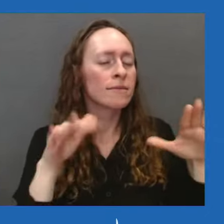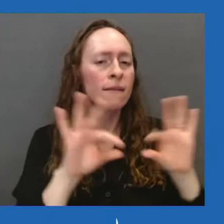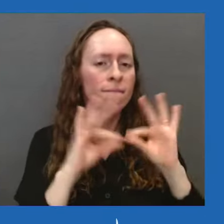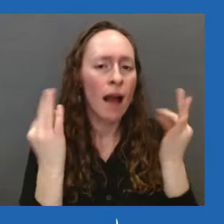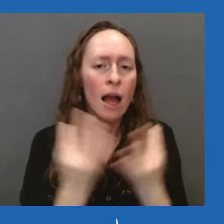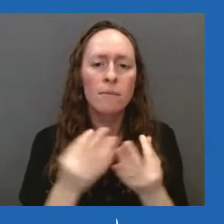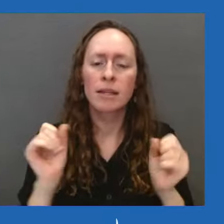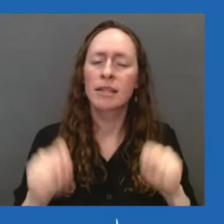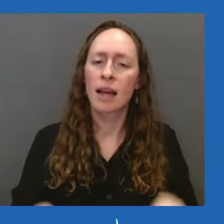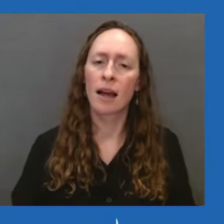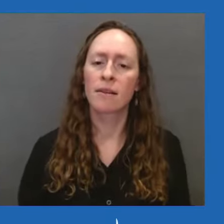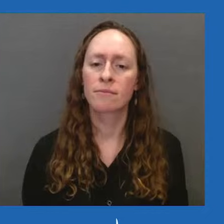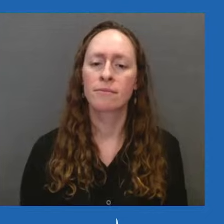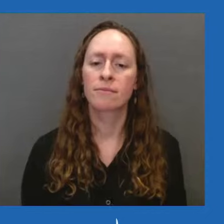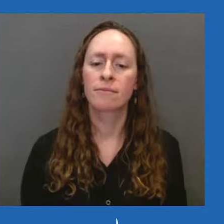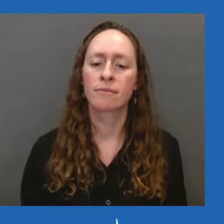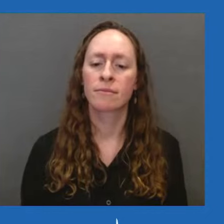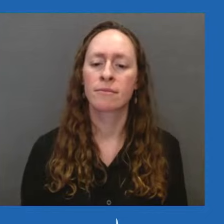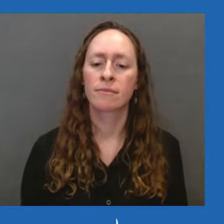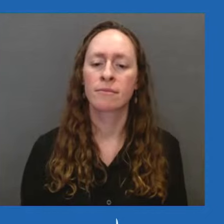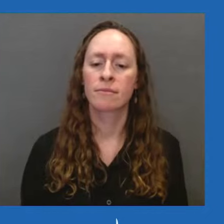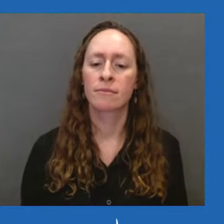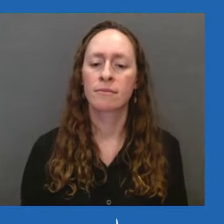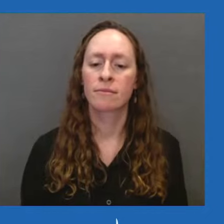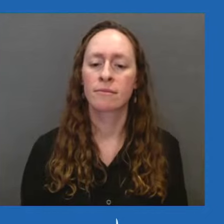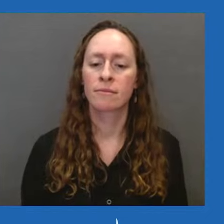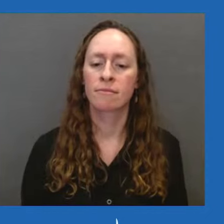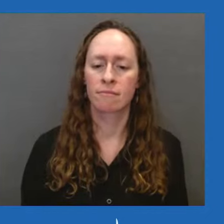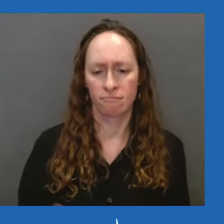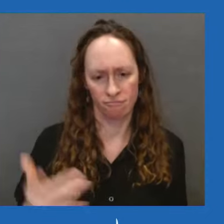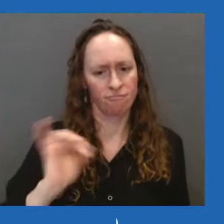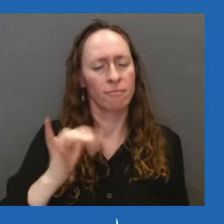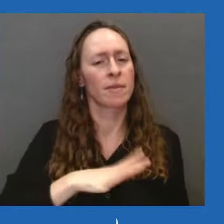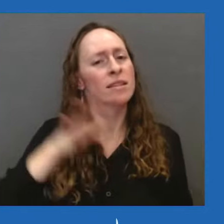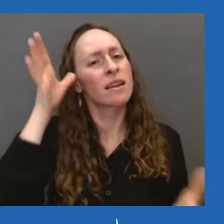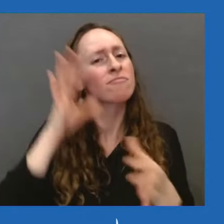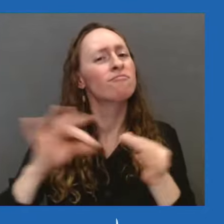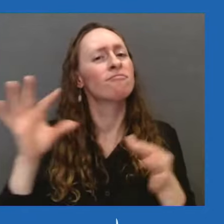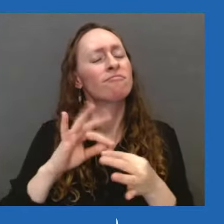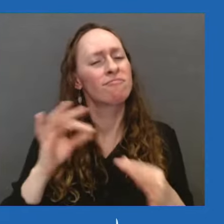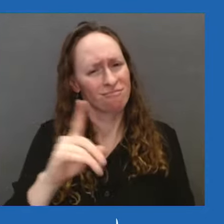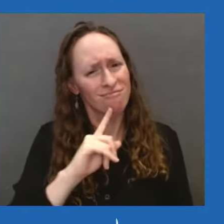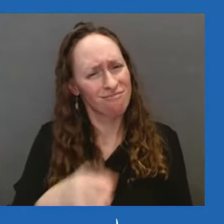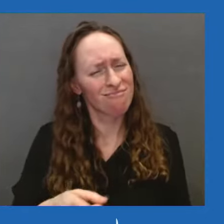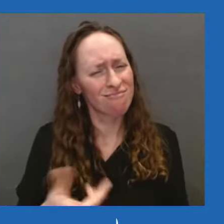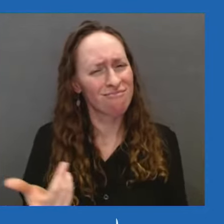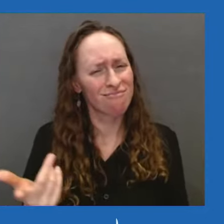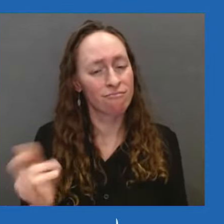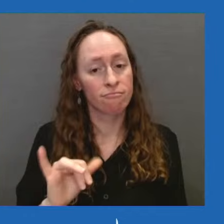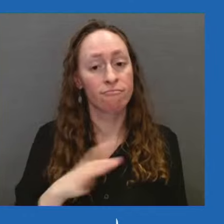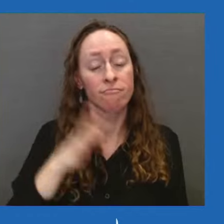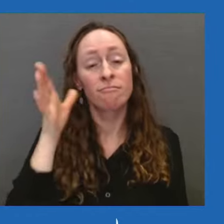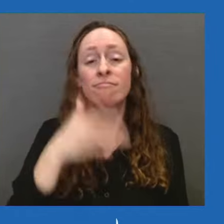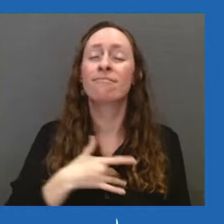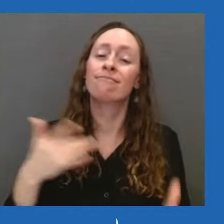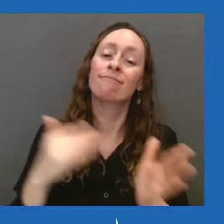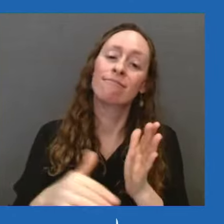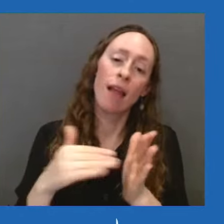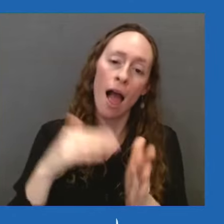My dad used to say -- and this is not -- I'm deadly earnest -- he'd say, "Joey, a job is about a lot more than a paycheck.